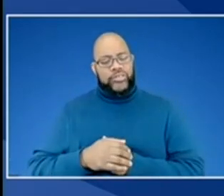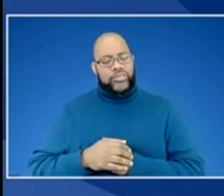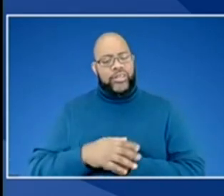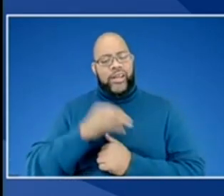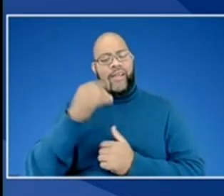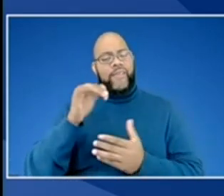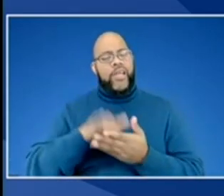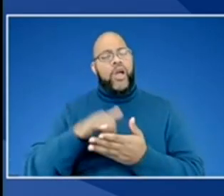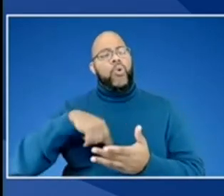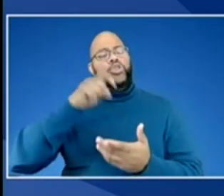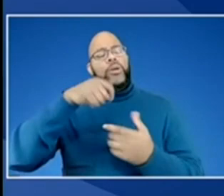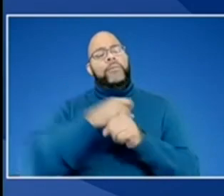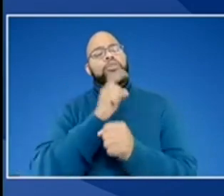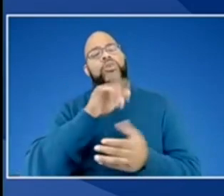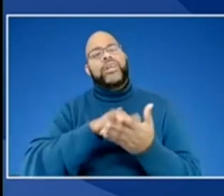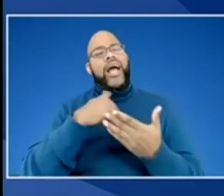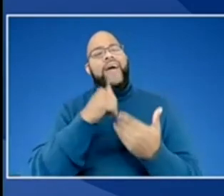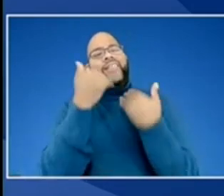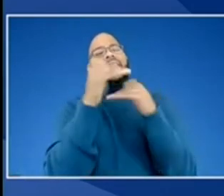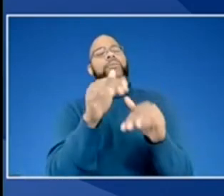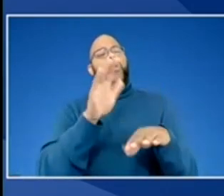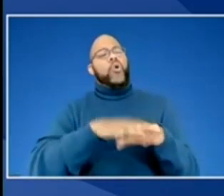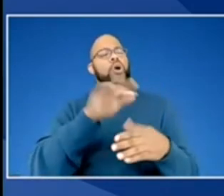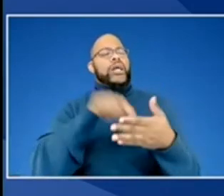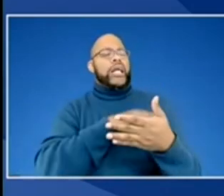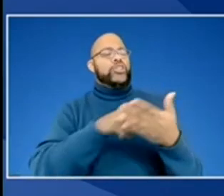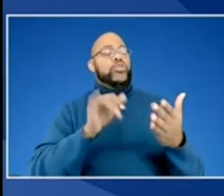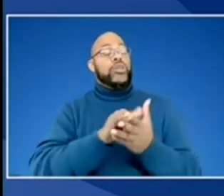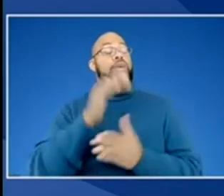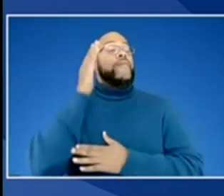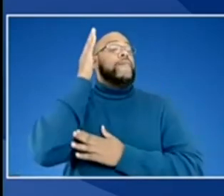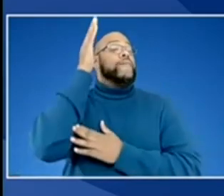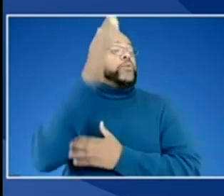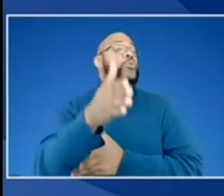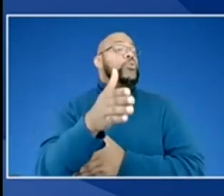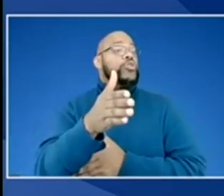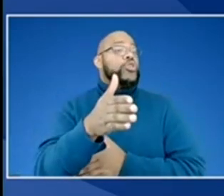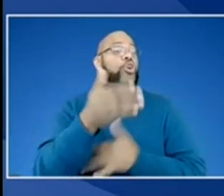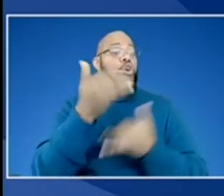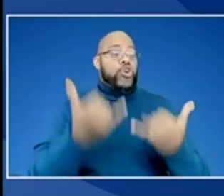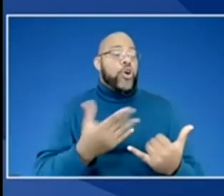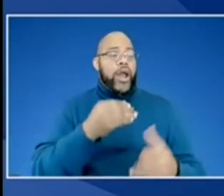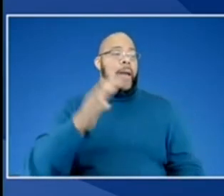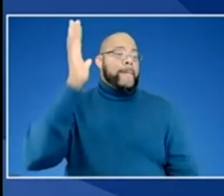should make sure there's not limits on cancellation so that future, current, and past borrowers get the relief and the